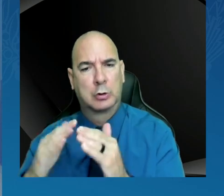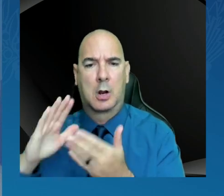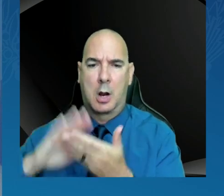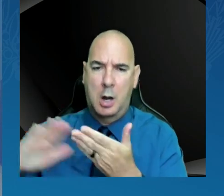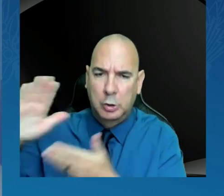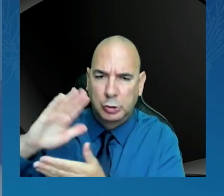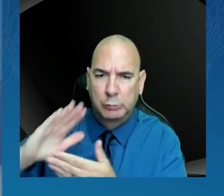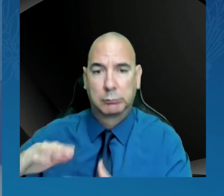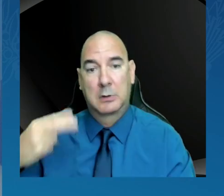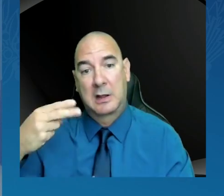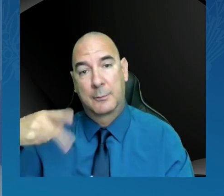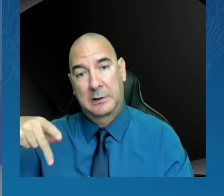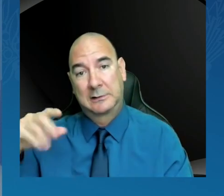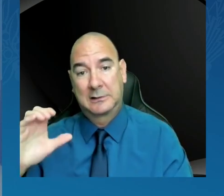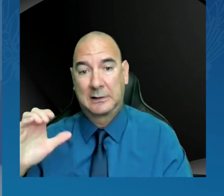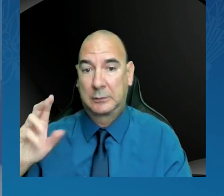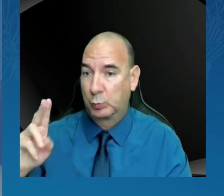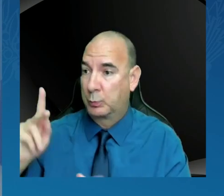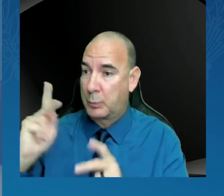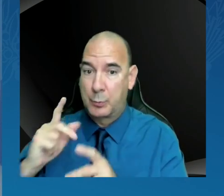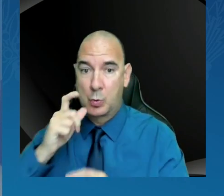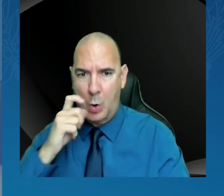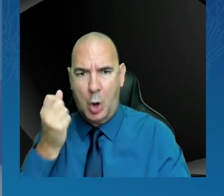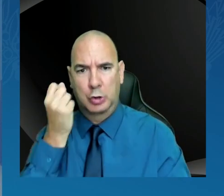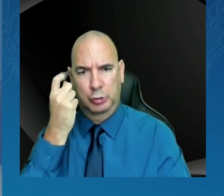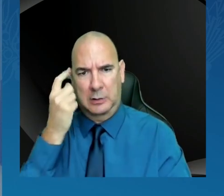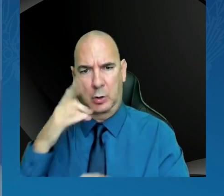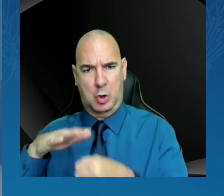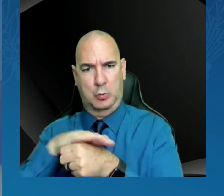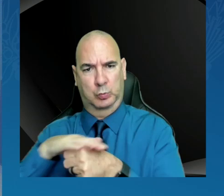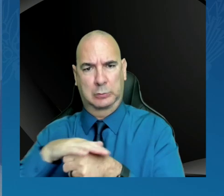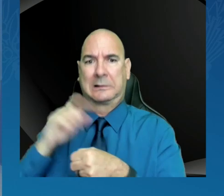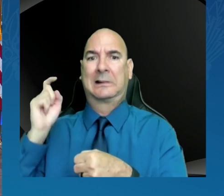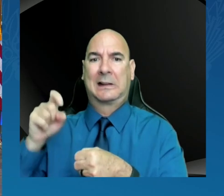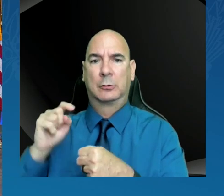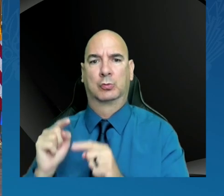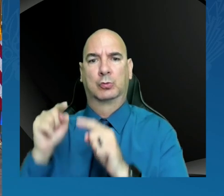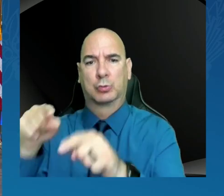who understand what the local needs are needed in your communities. The President's American Rescue Plan